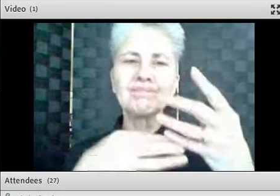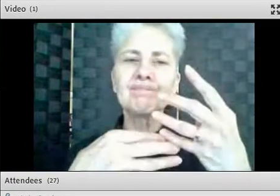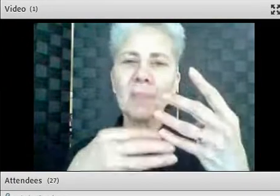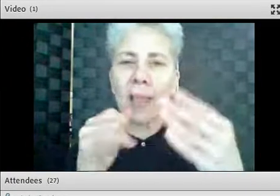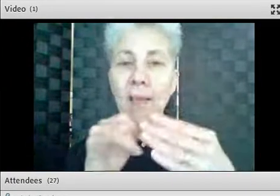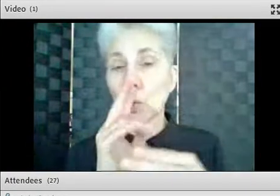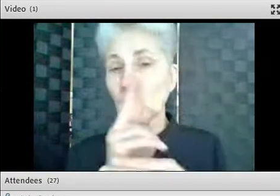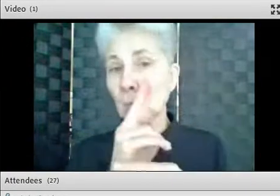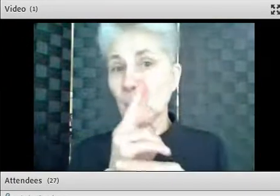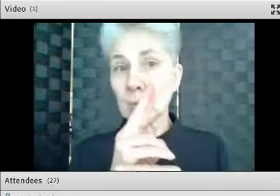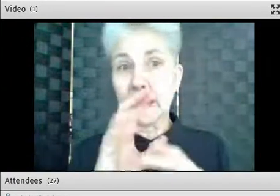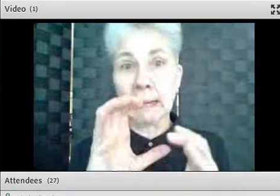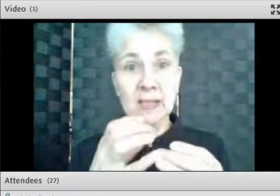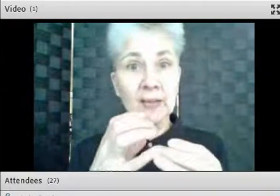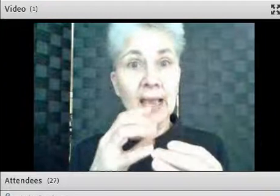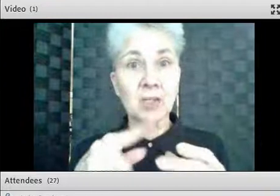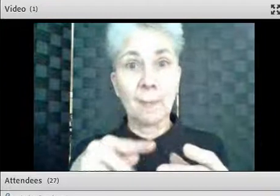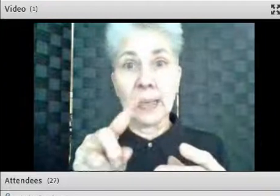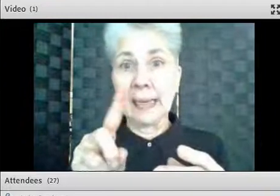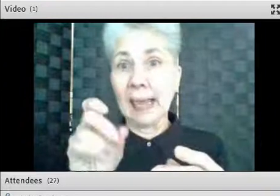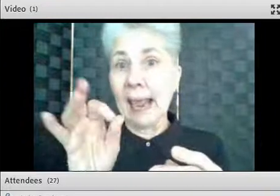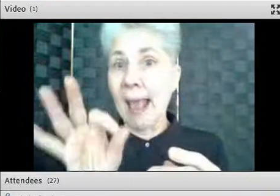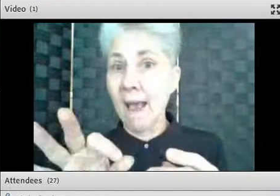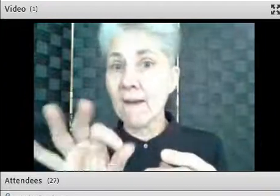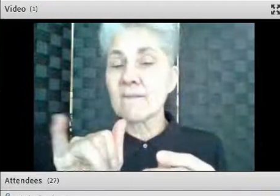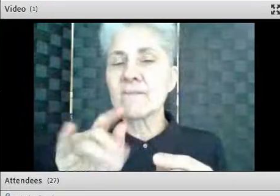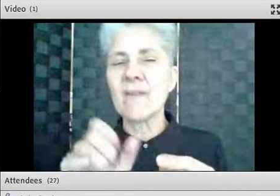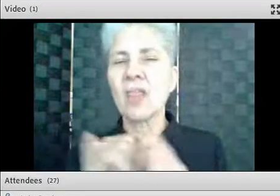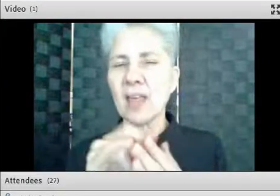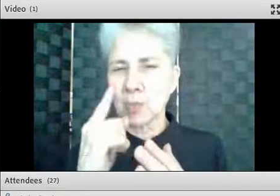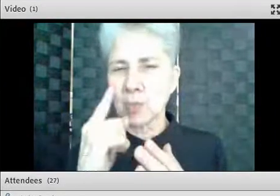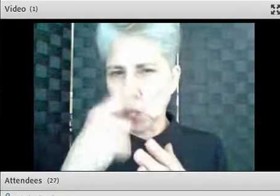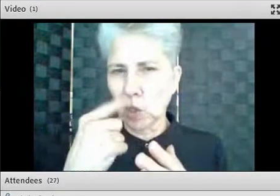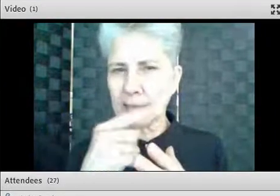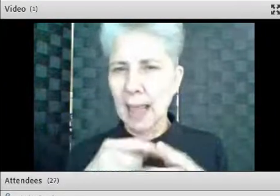if you are just using the classification PDF files, this is what that page looks like,